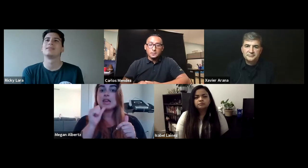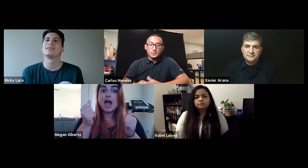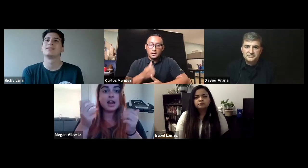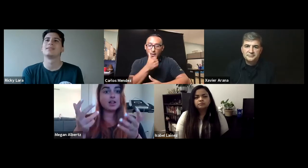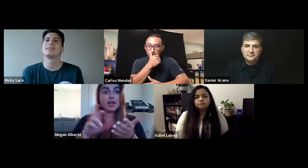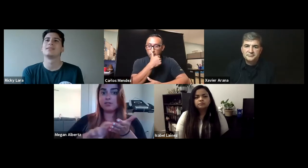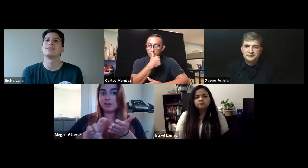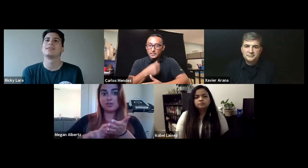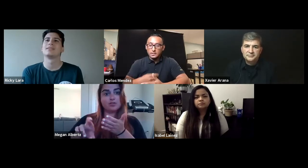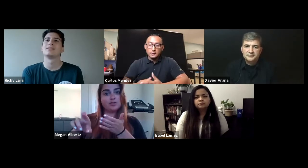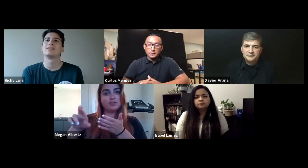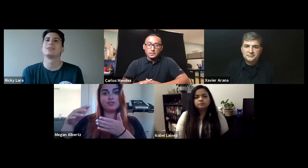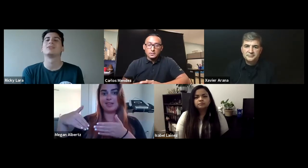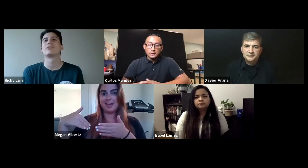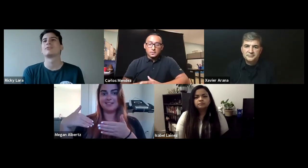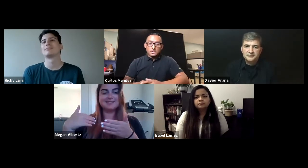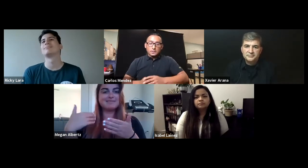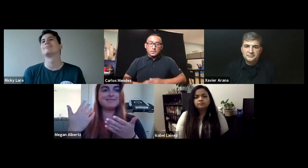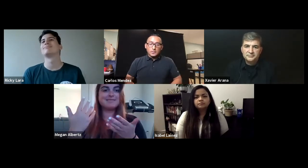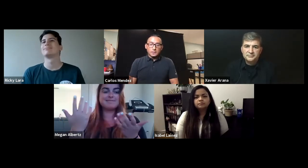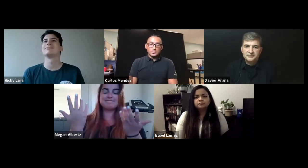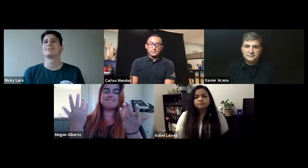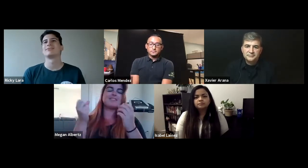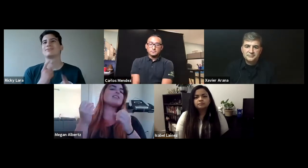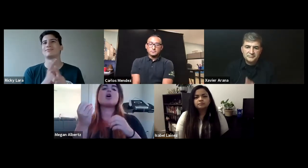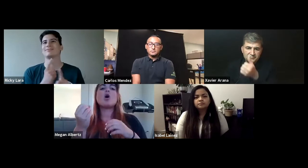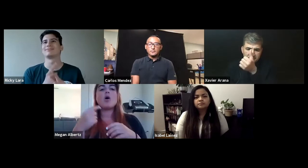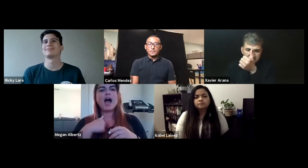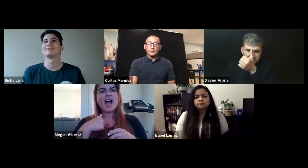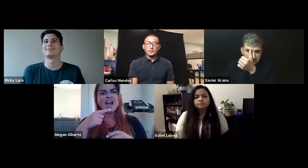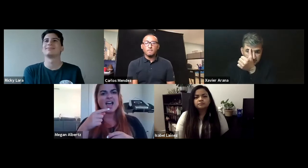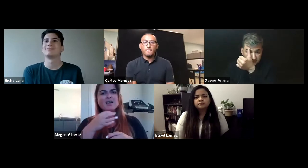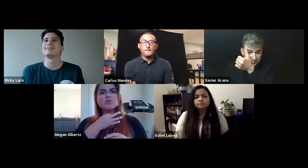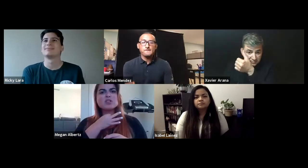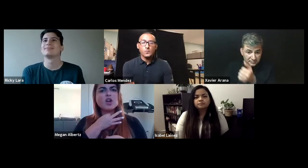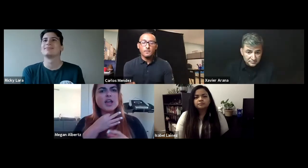and I was... and there's not a lot of research yet for that.